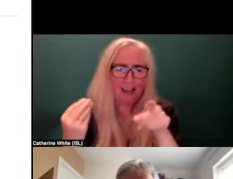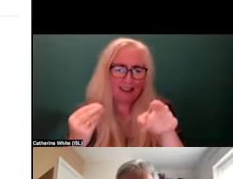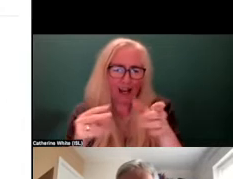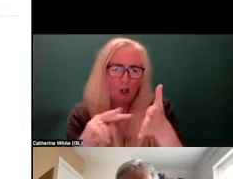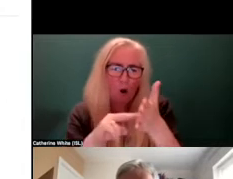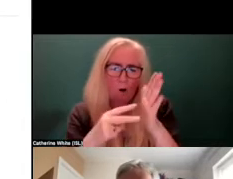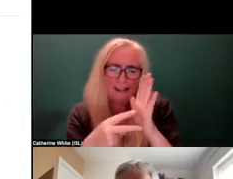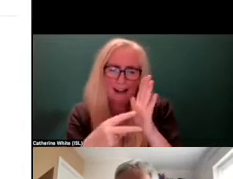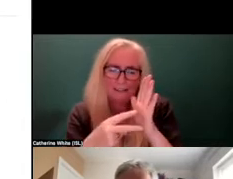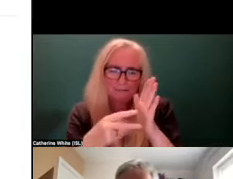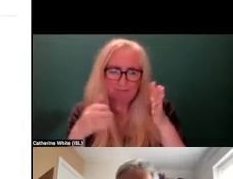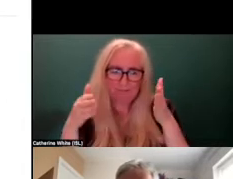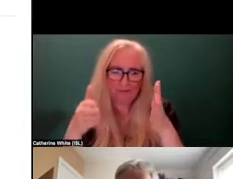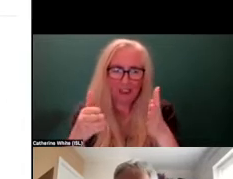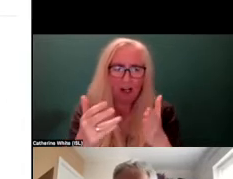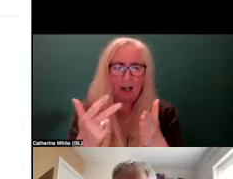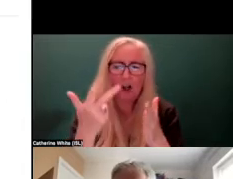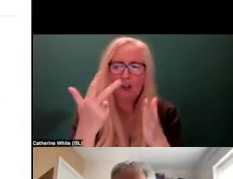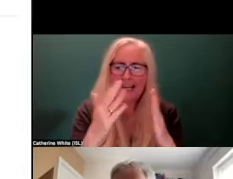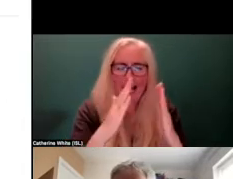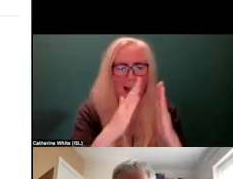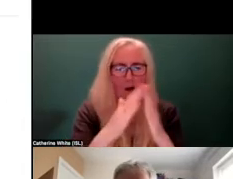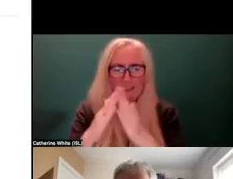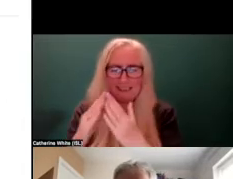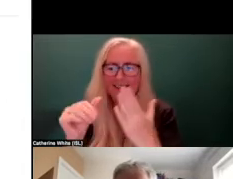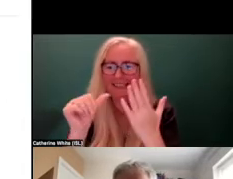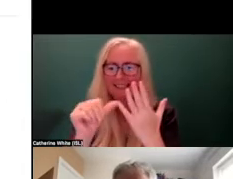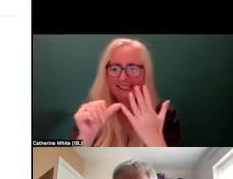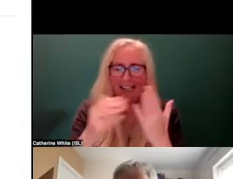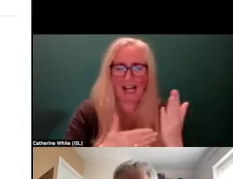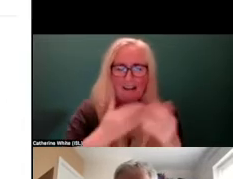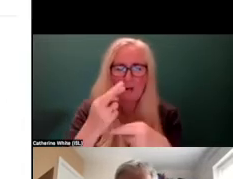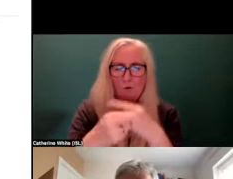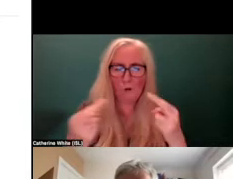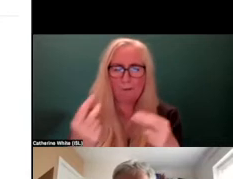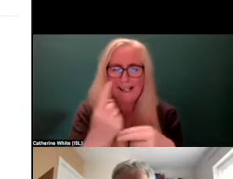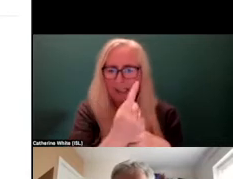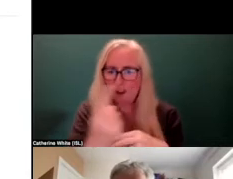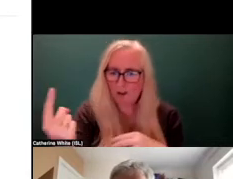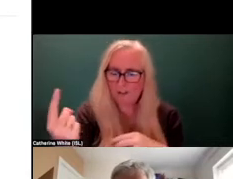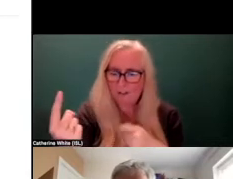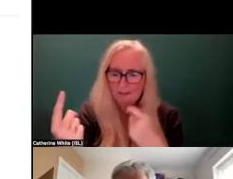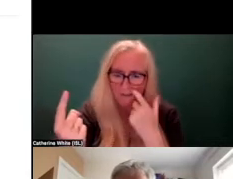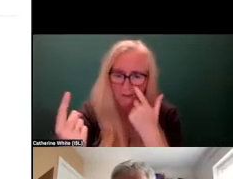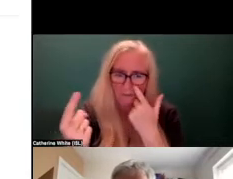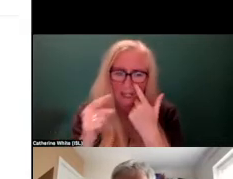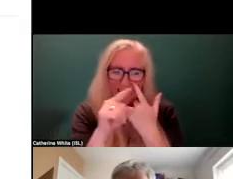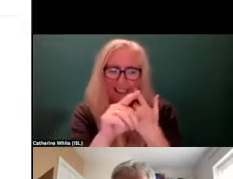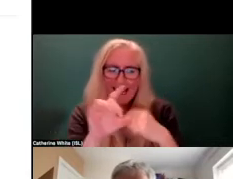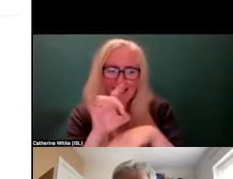And it's been organised around three households of six living units each. So about 18 in total.